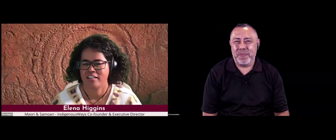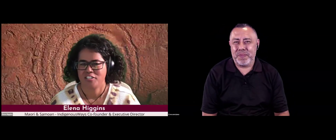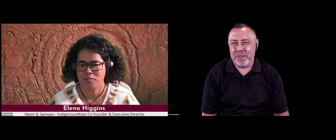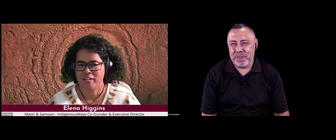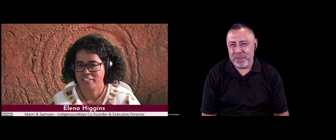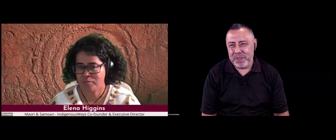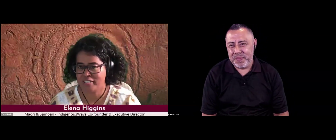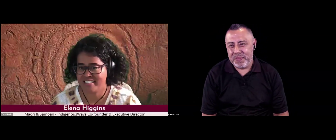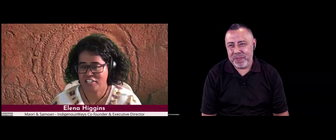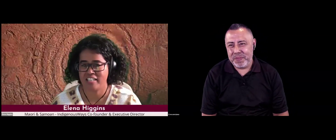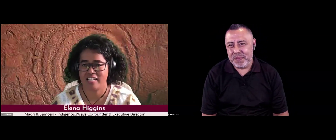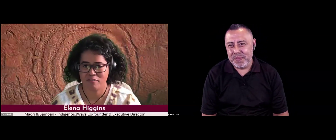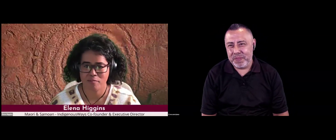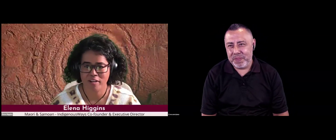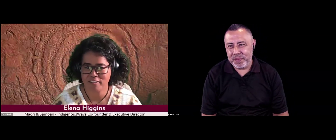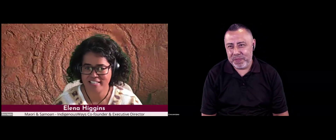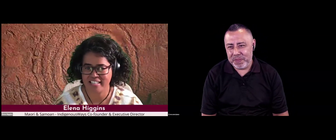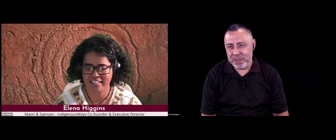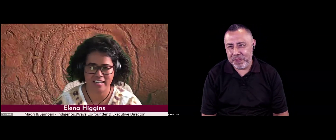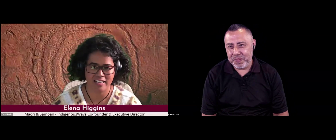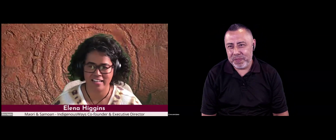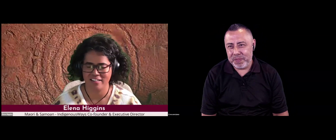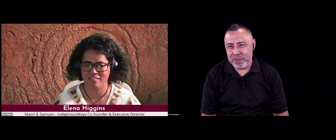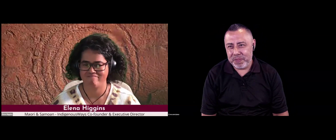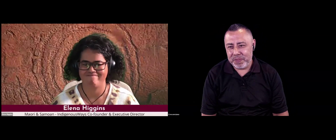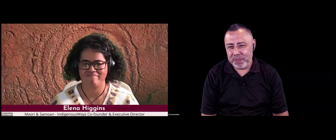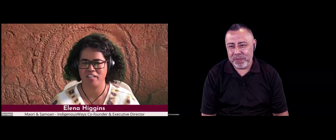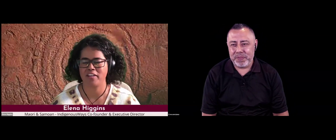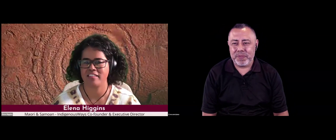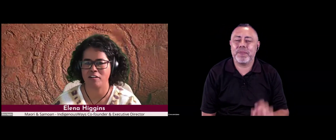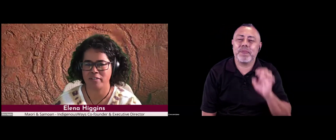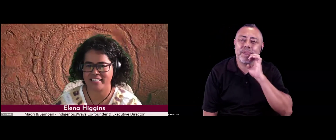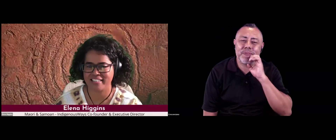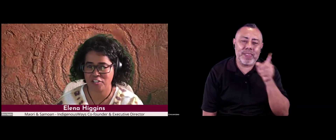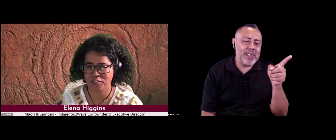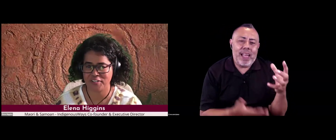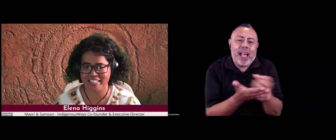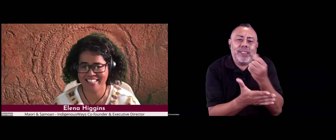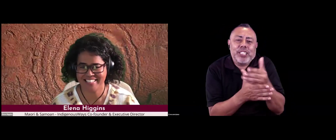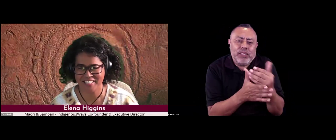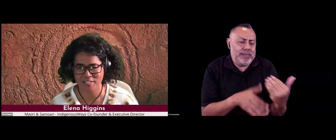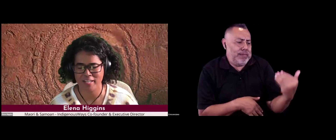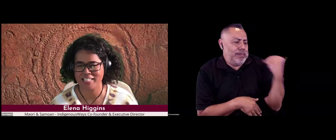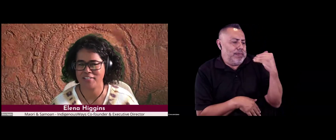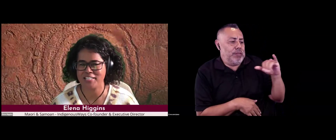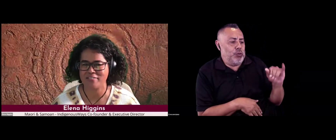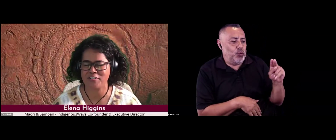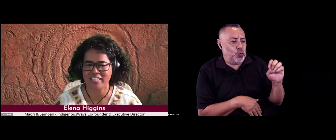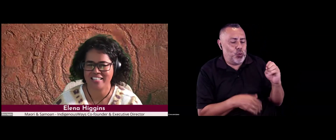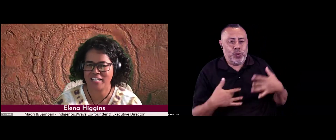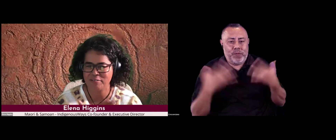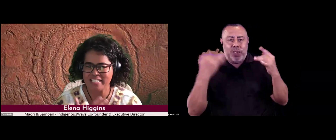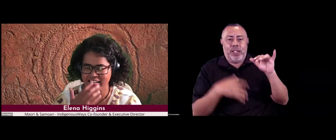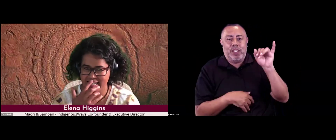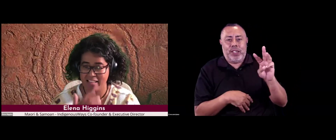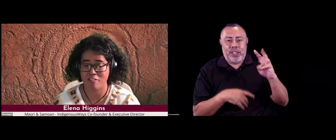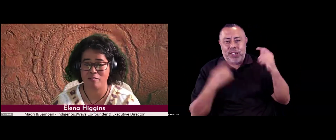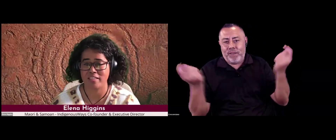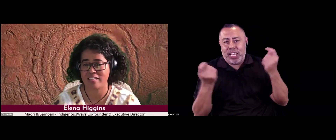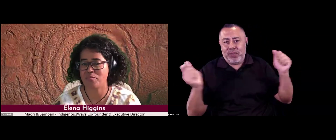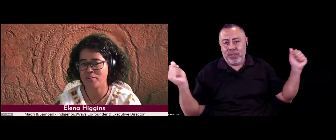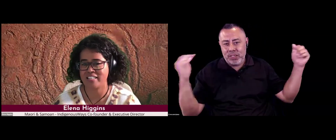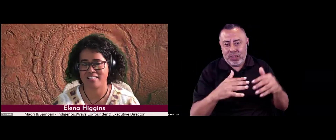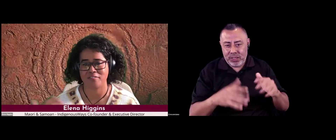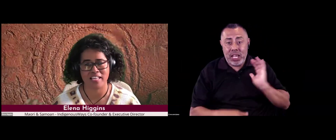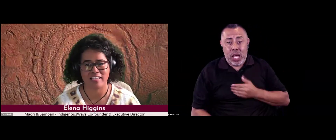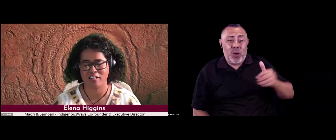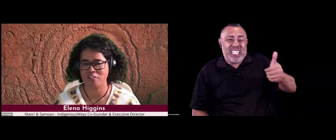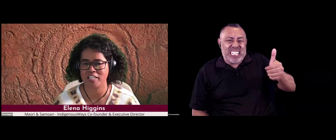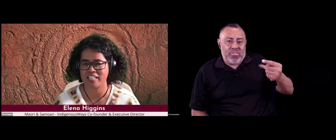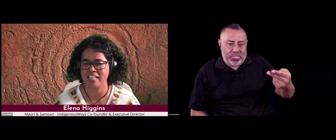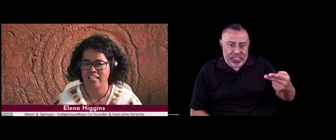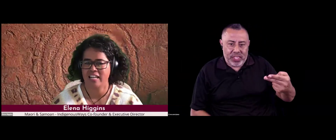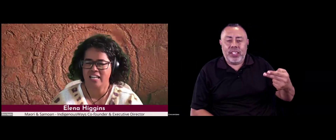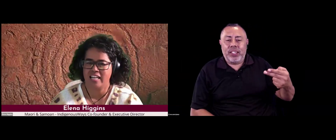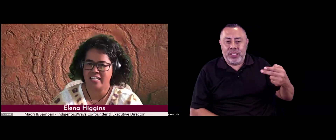Just wanted to share that from our recent. Event that we didn't during the Indigenous Ways festival that was our 10th that the importance of that inclusion.